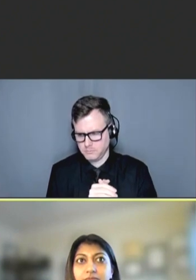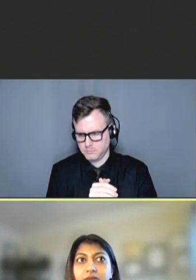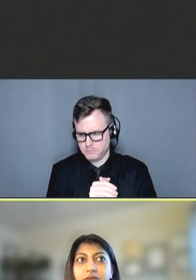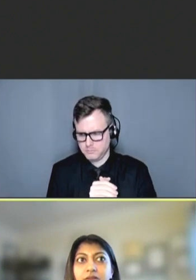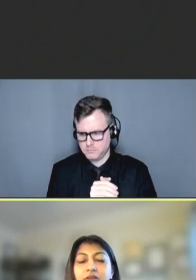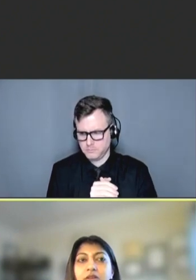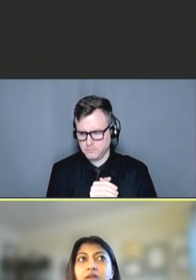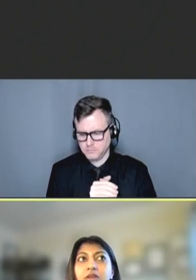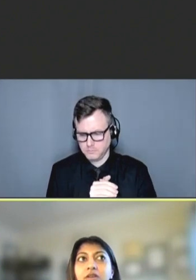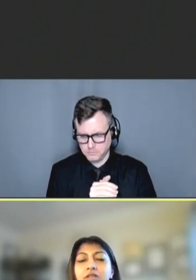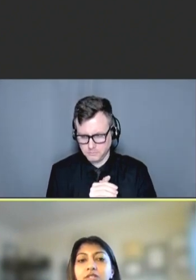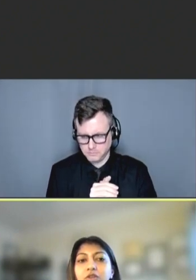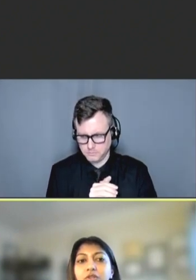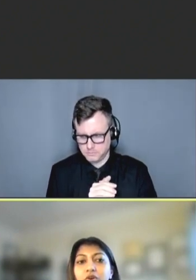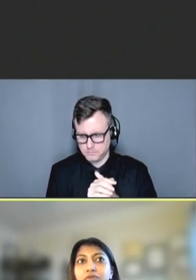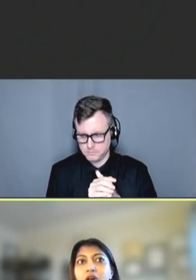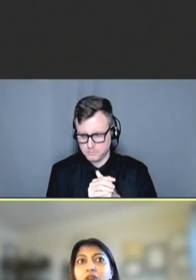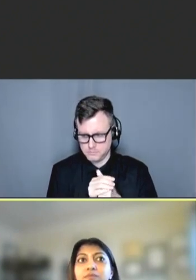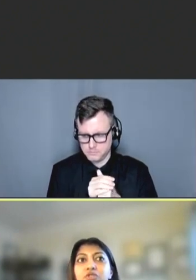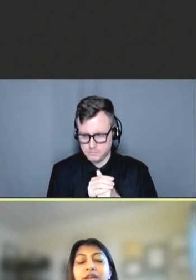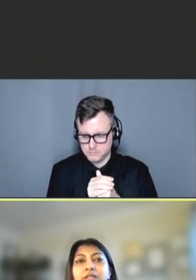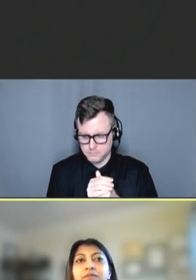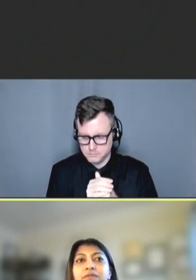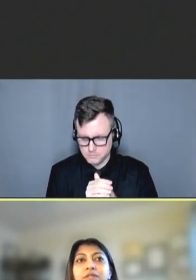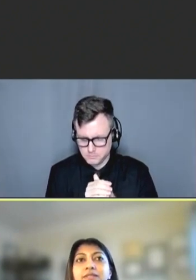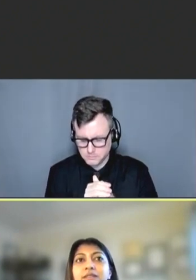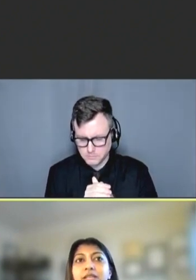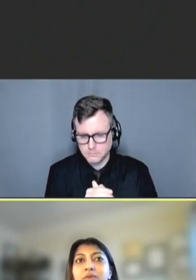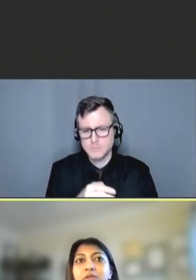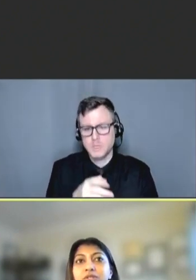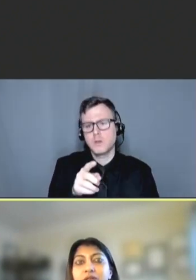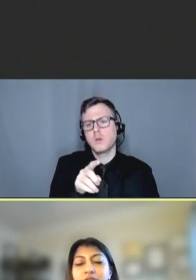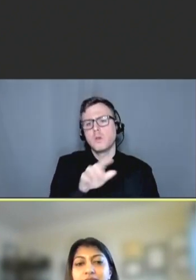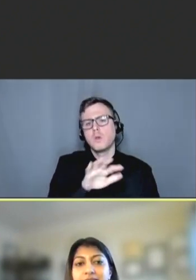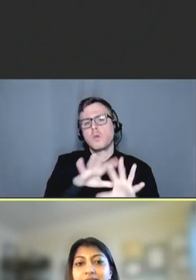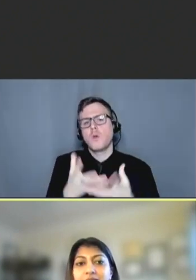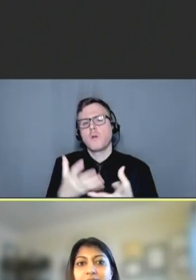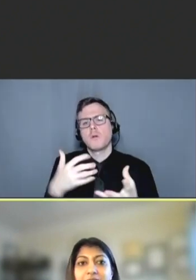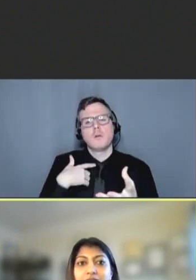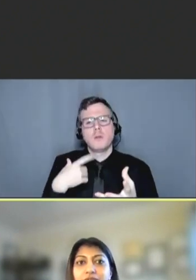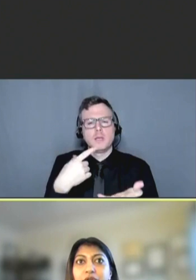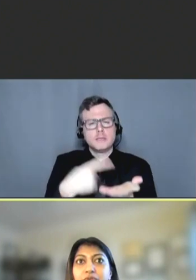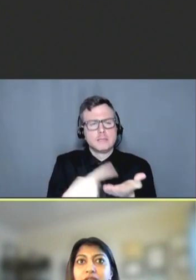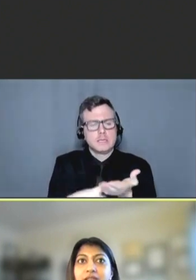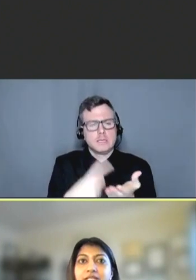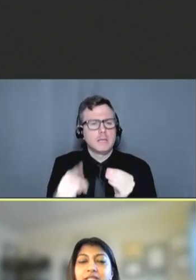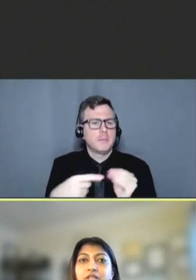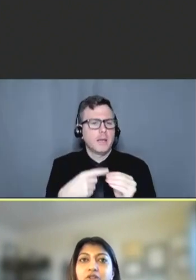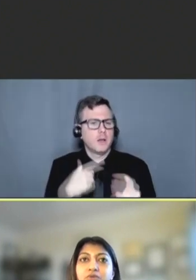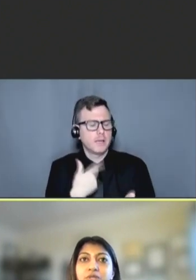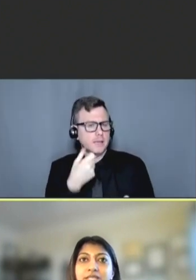So, the overall objective of the study was to understand the impact of COVID-19 on routine